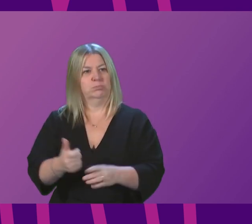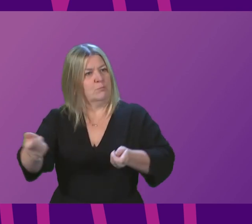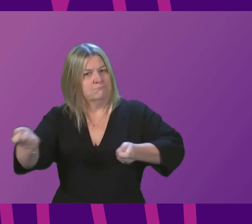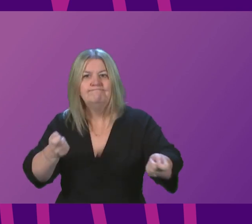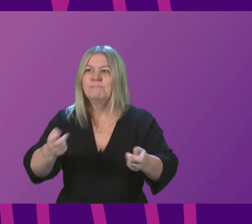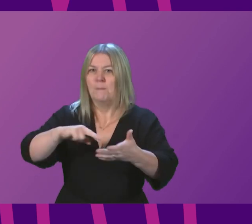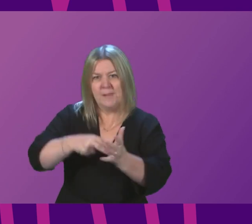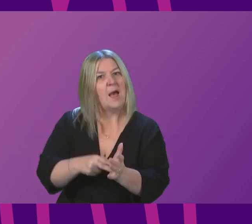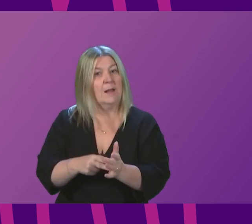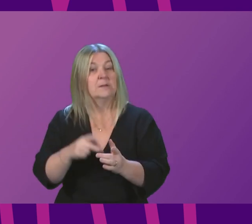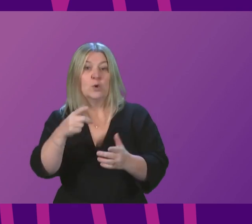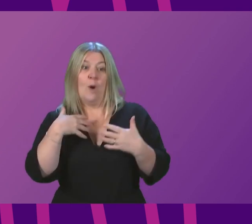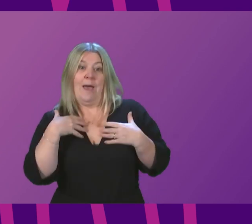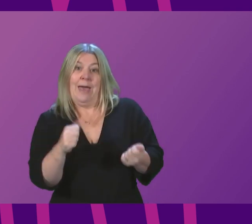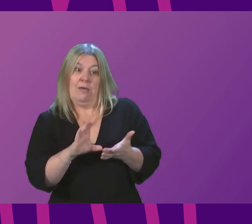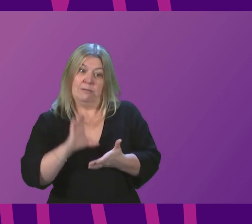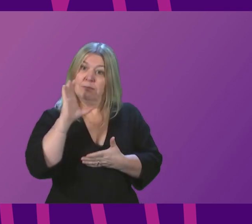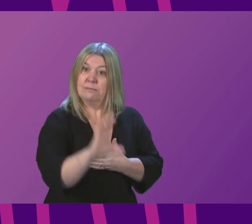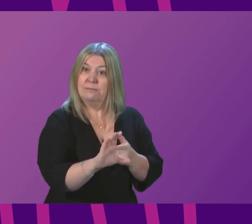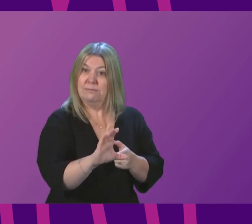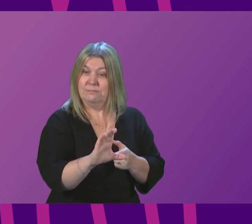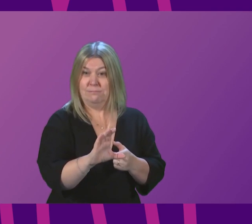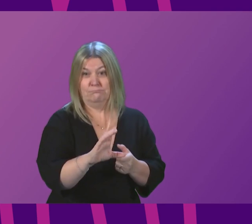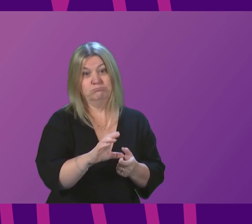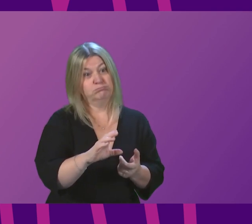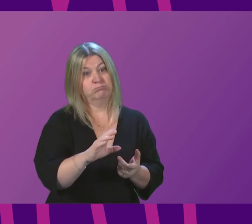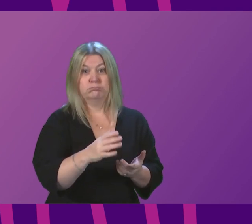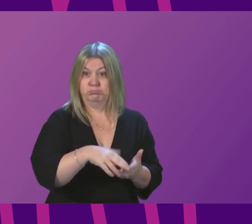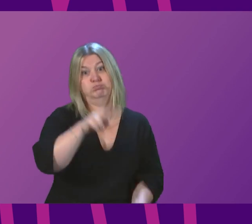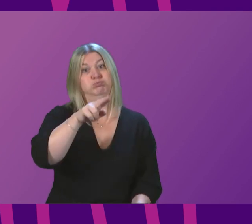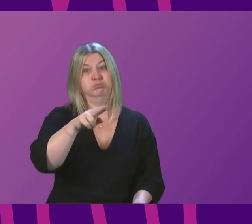Health spending is at a record high level in Scotland right now.